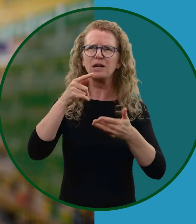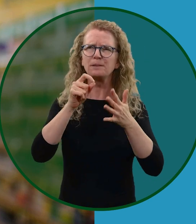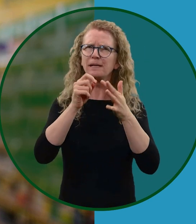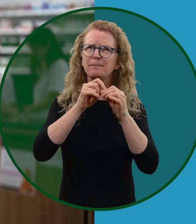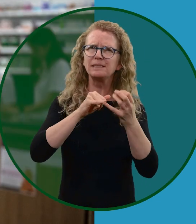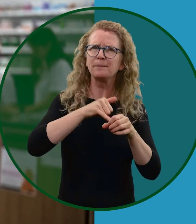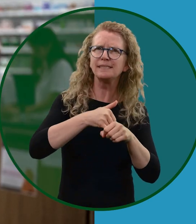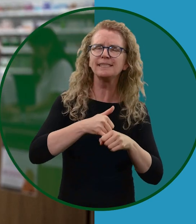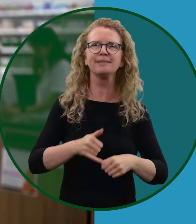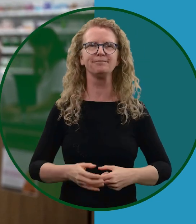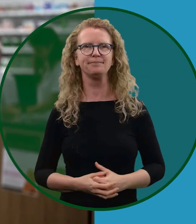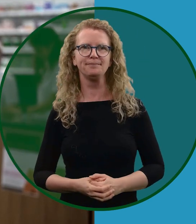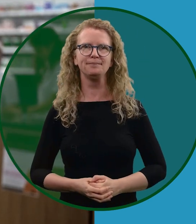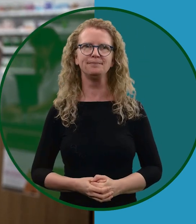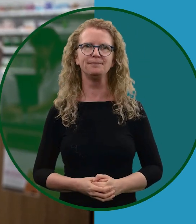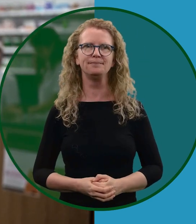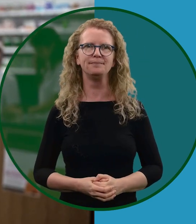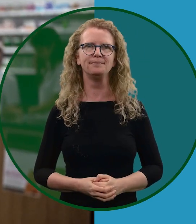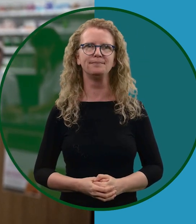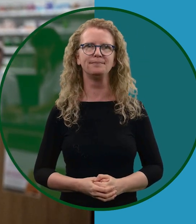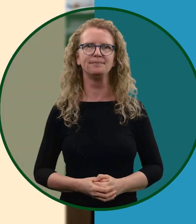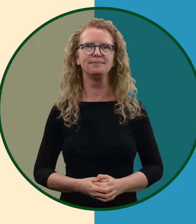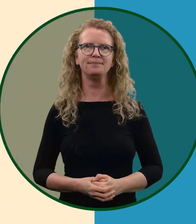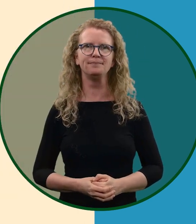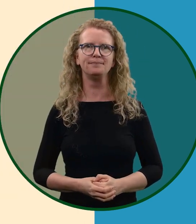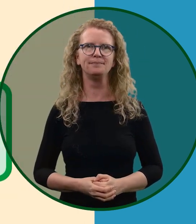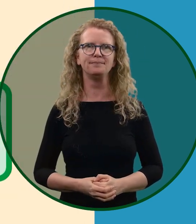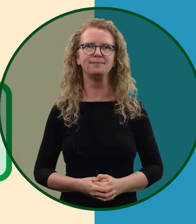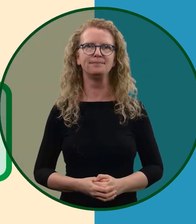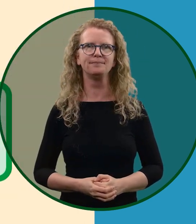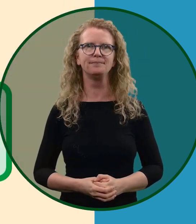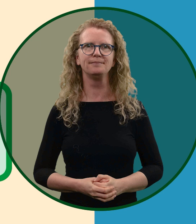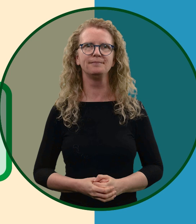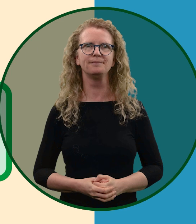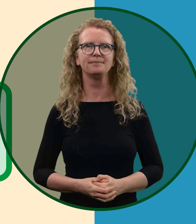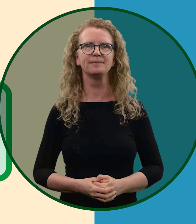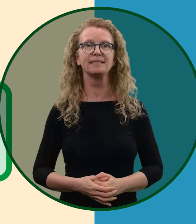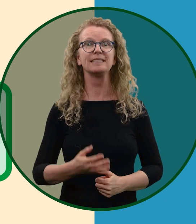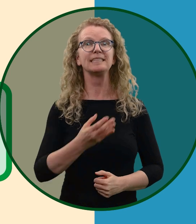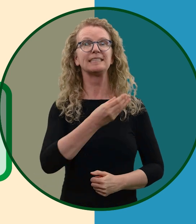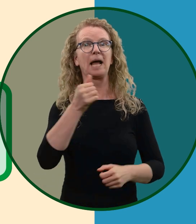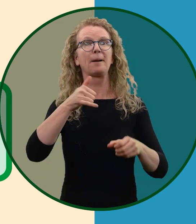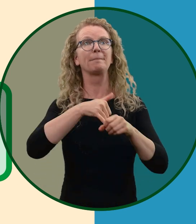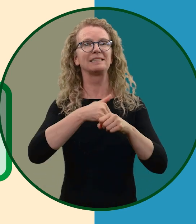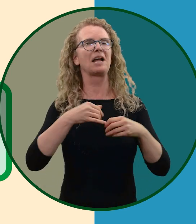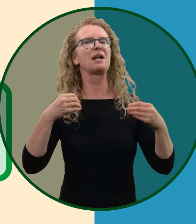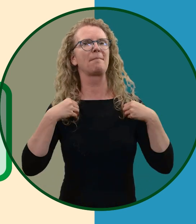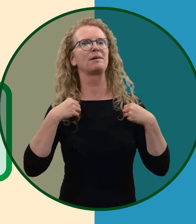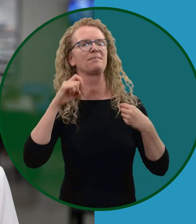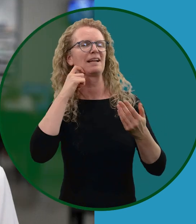about the cost price of PBS medication. Why do some medicines still cost more than $25? Some medication suppliers do charge extra